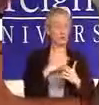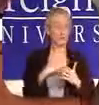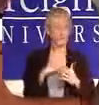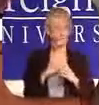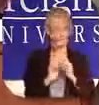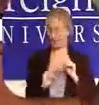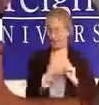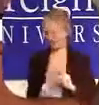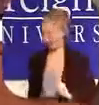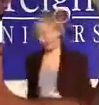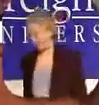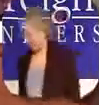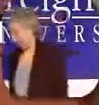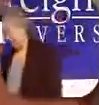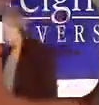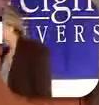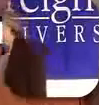particularly people from under-represented communities